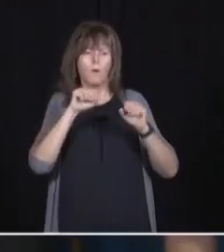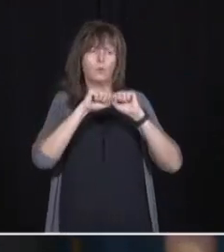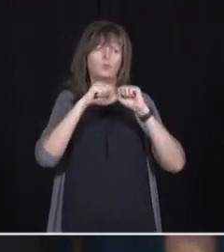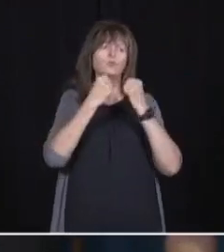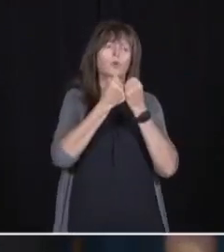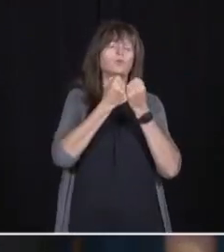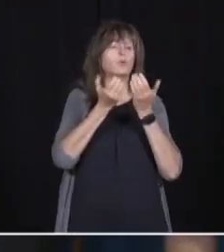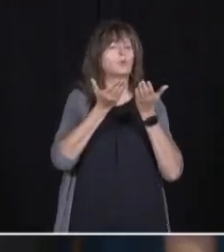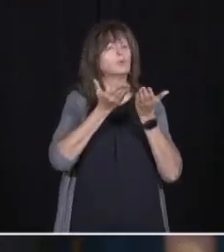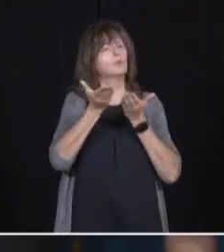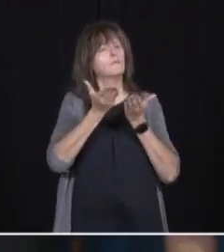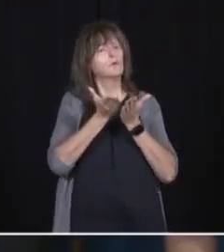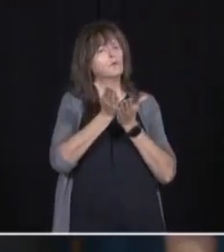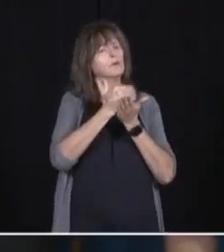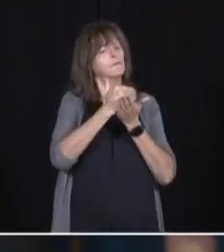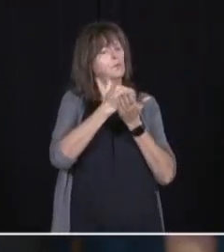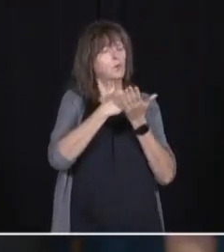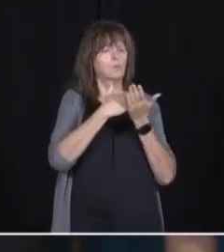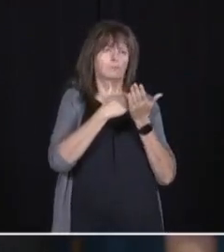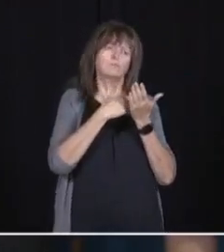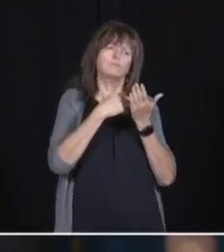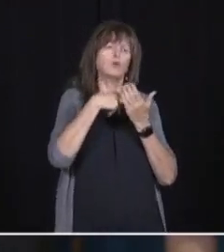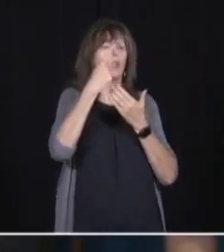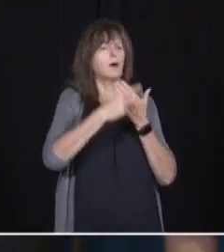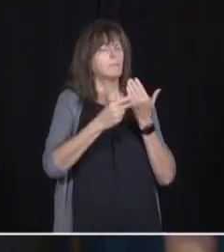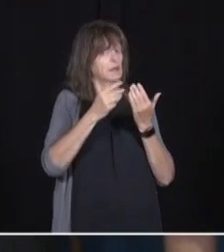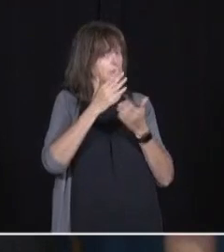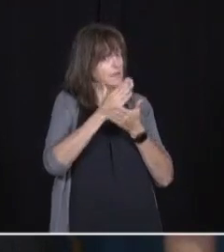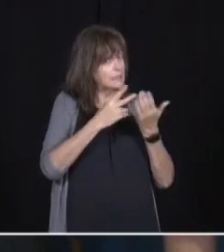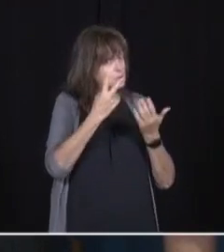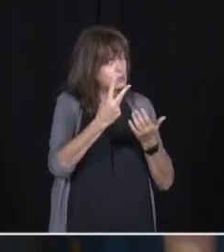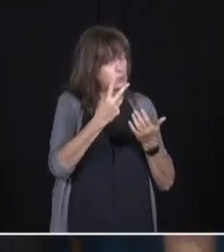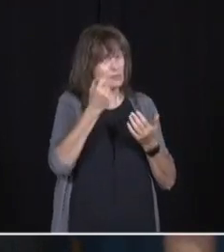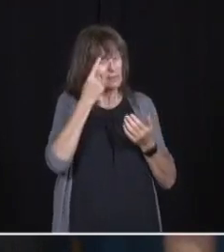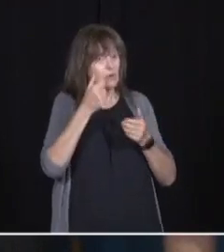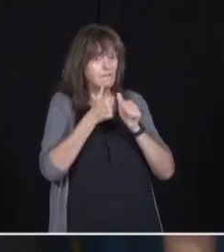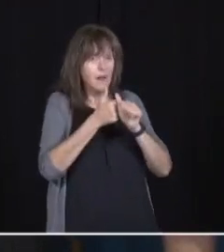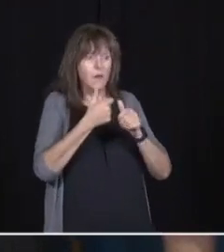review program. That is application based. And I am certainly encouraging those